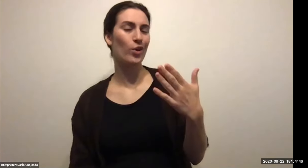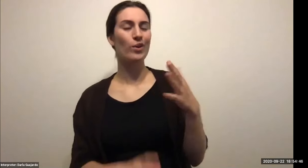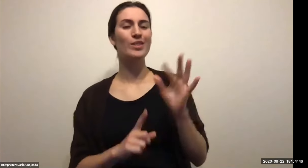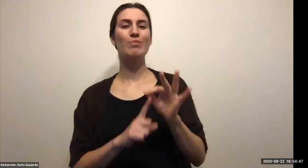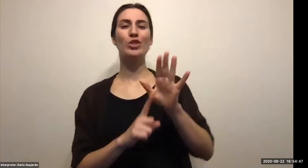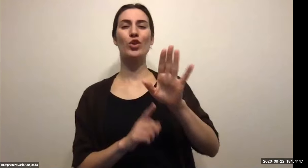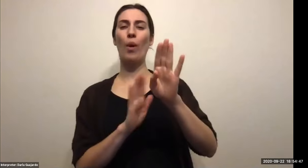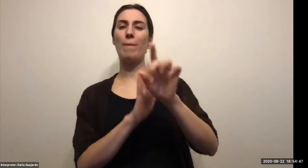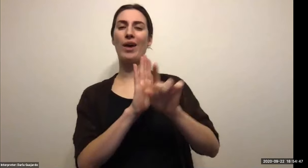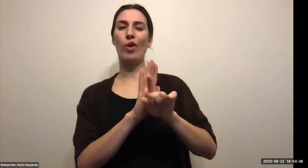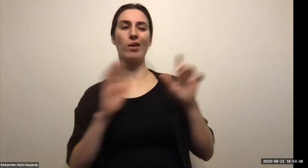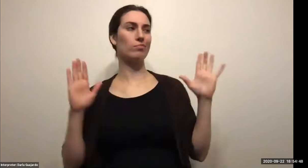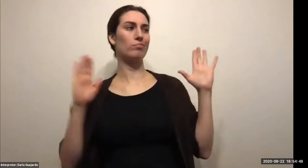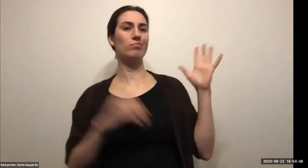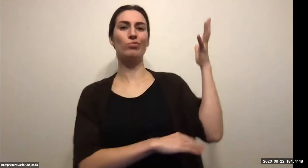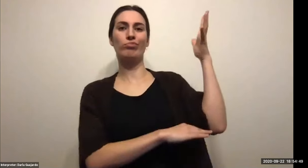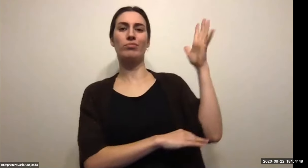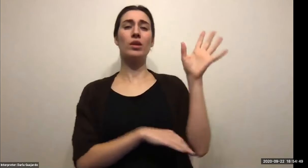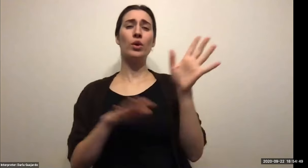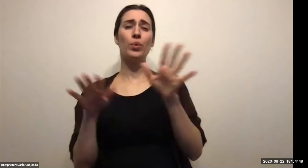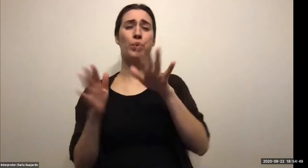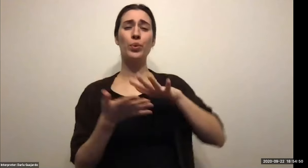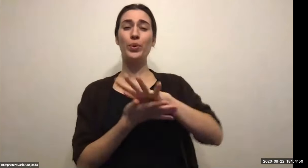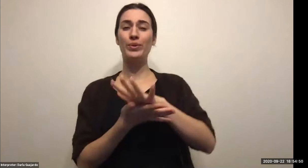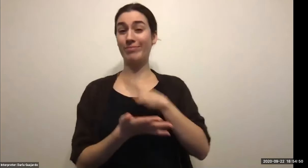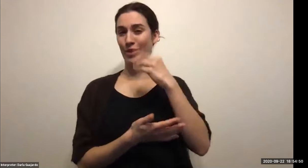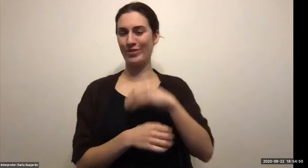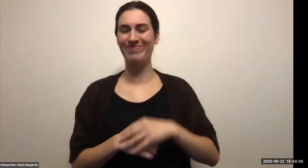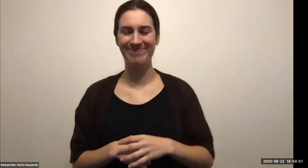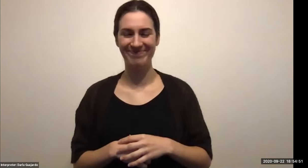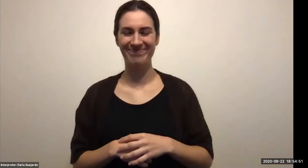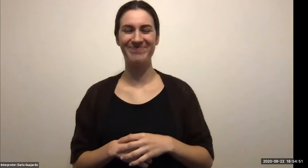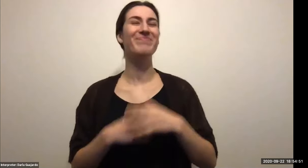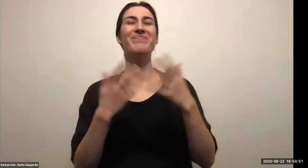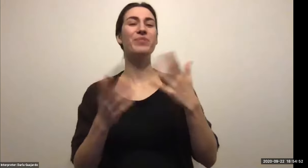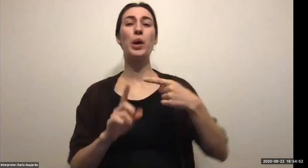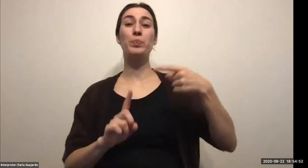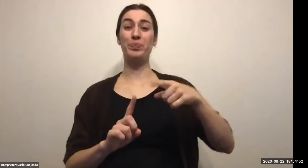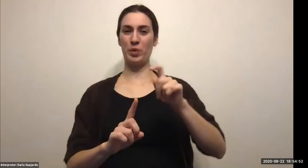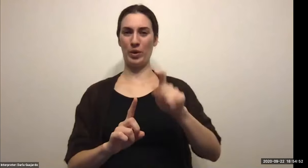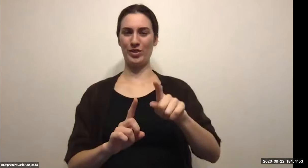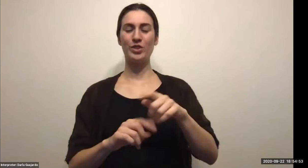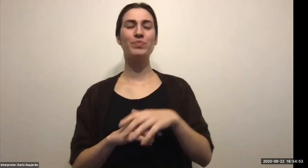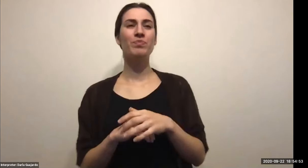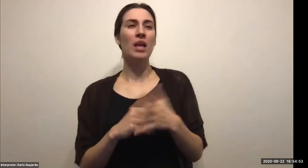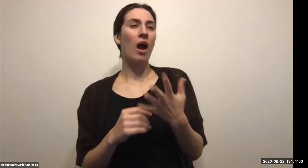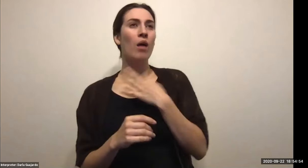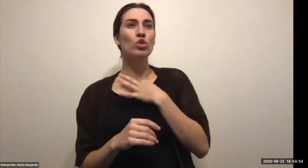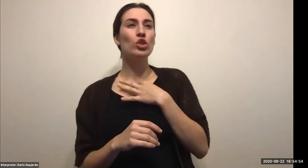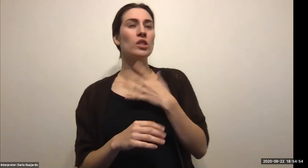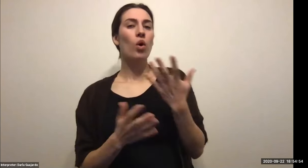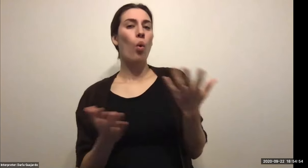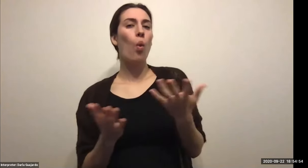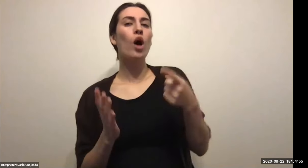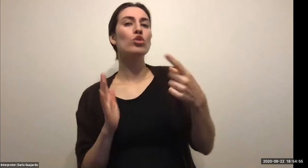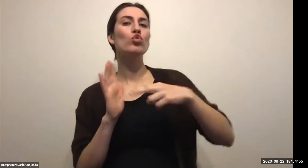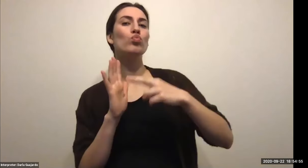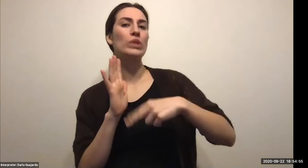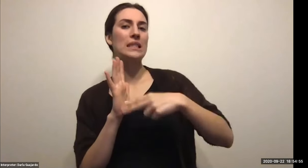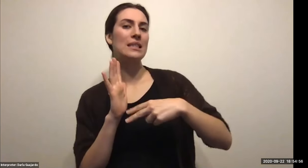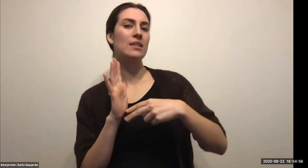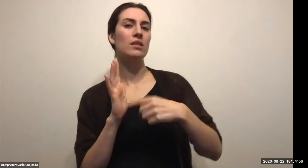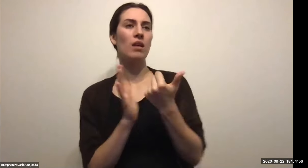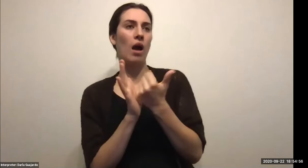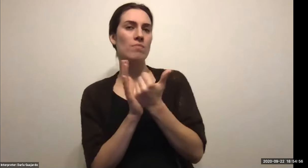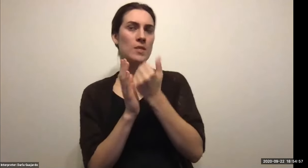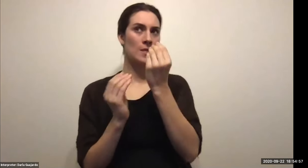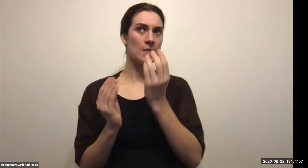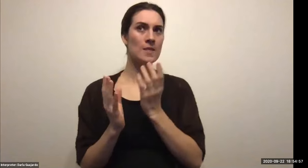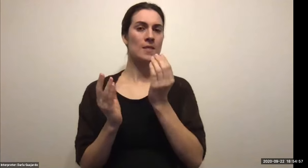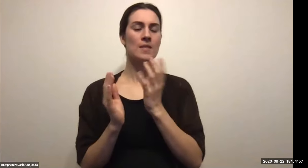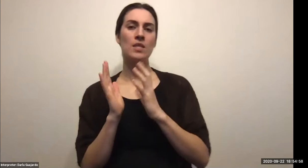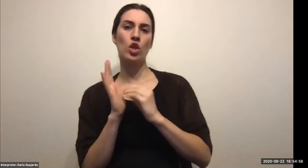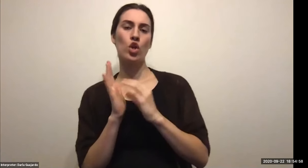Keith Wolling: People companies have found out that it works that they could do have people work on virtually so that segments going to change a little bit. But the end of the day is stay aggressive get keep your visibility out there and try to distinguish yourself.